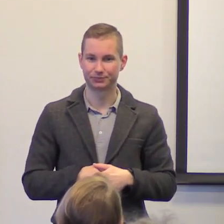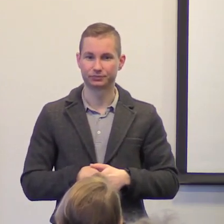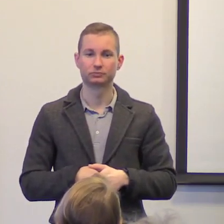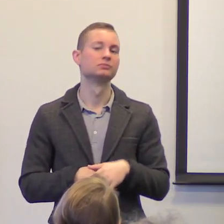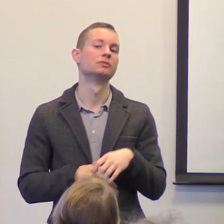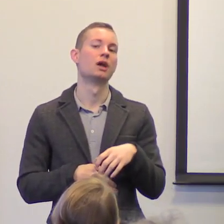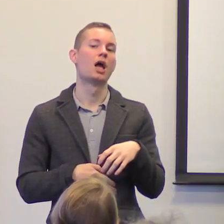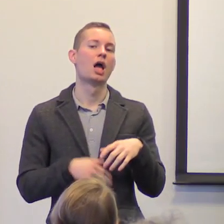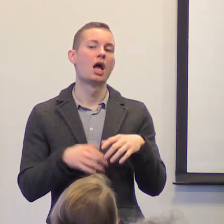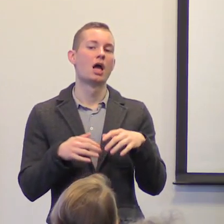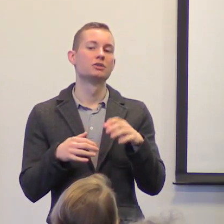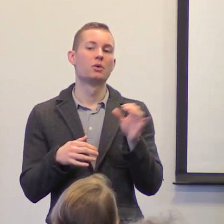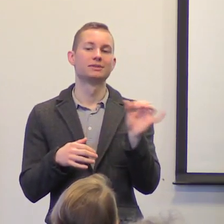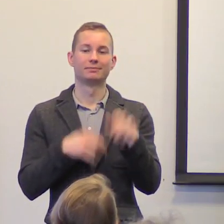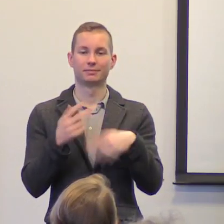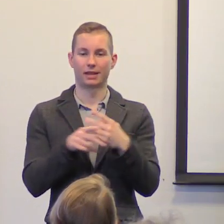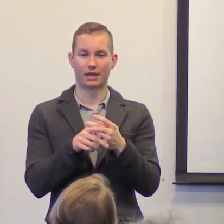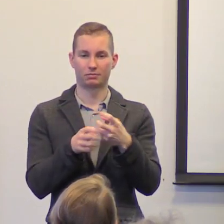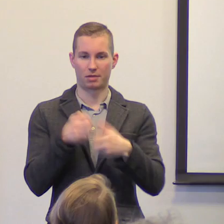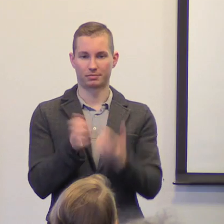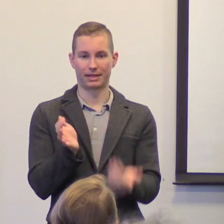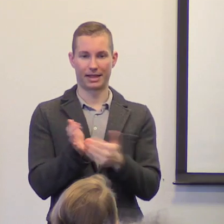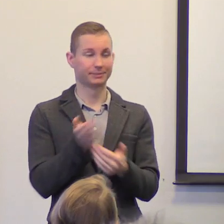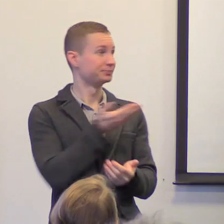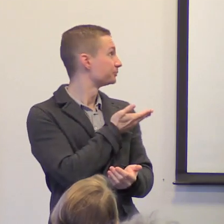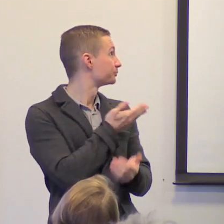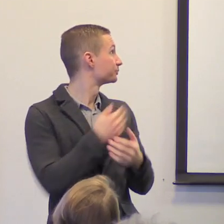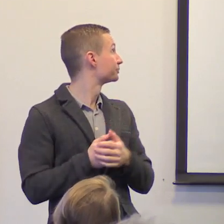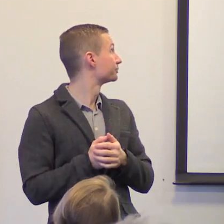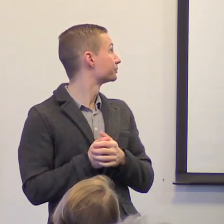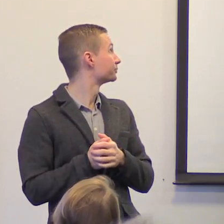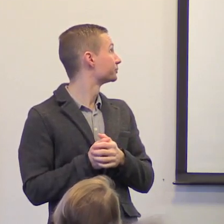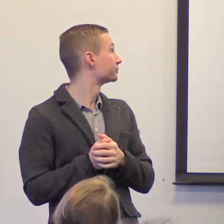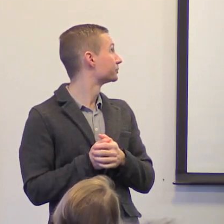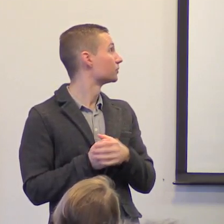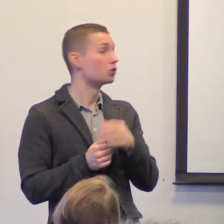Another form of this same kind of problem. This is Sheriff Joe Arpaio in Arizona. Who's heard of Sheriff Joe?